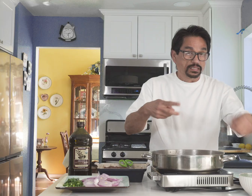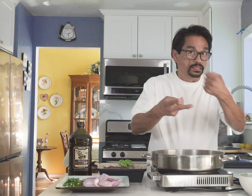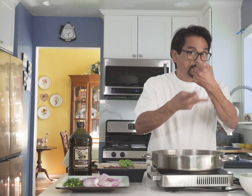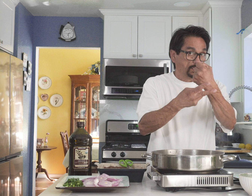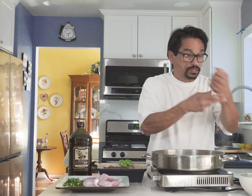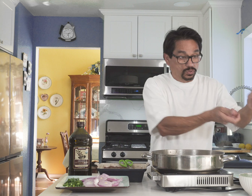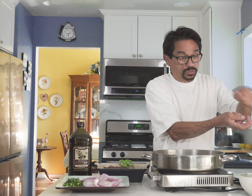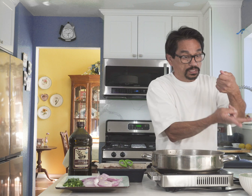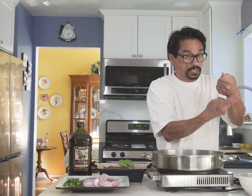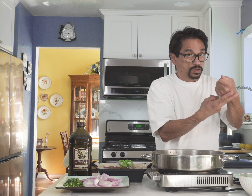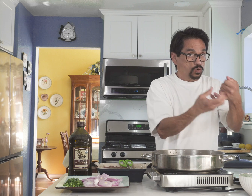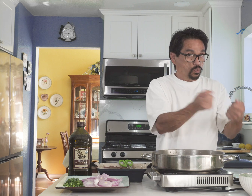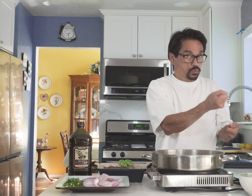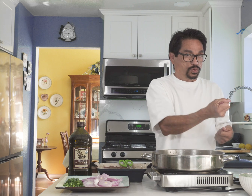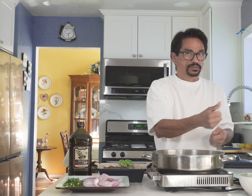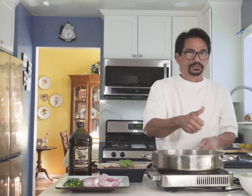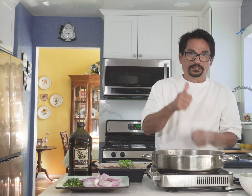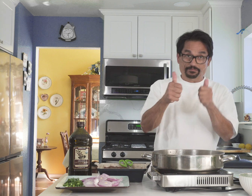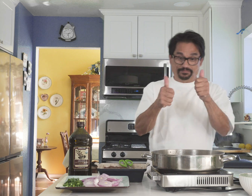Make sure to save the au jus!